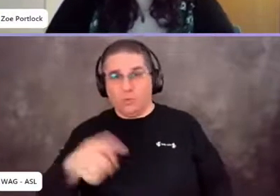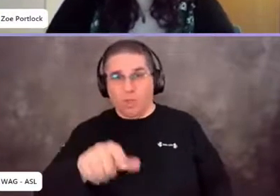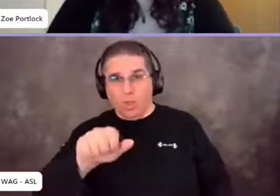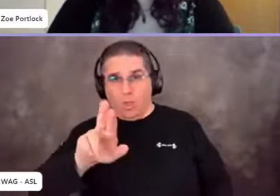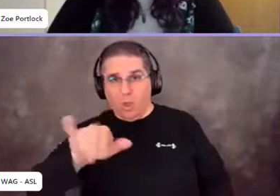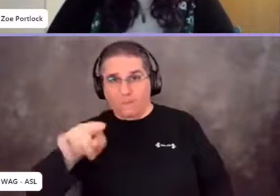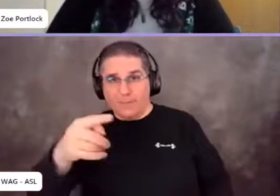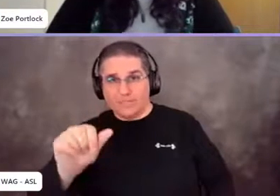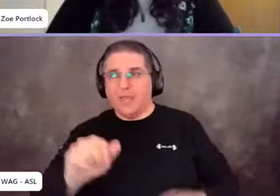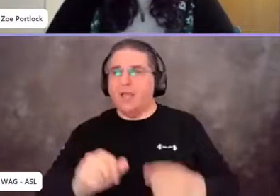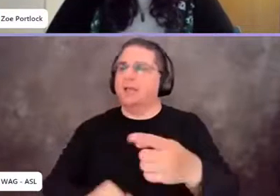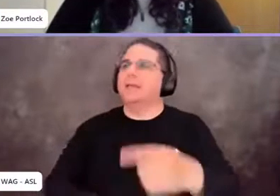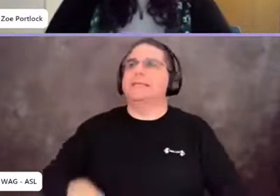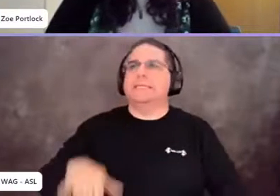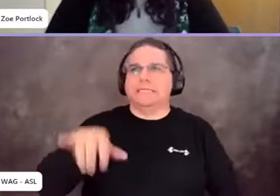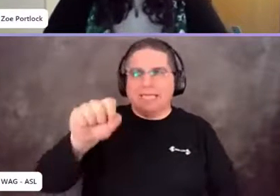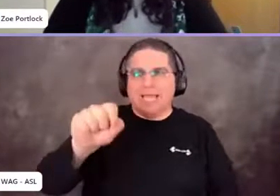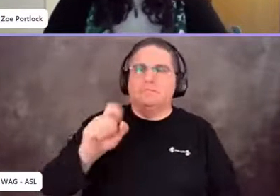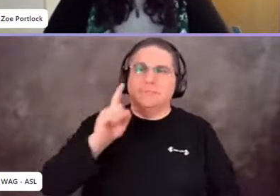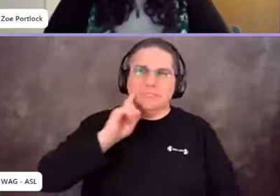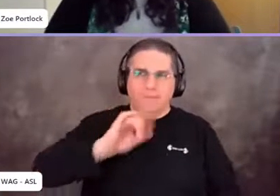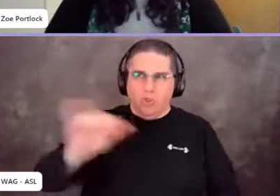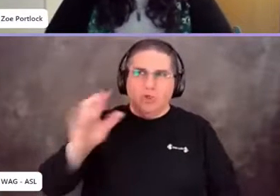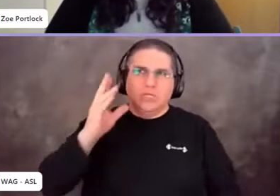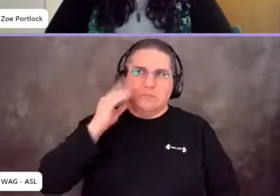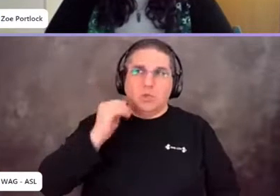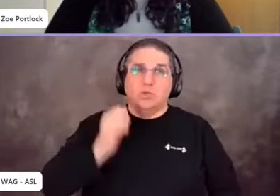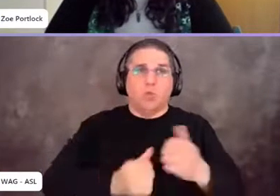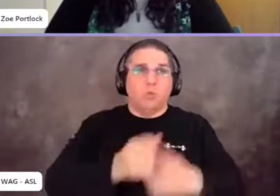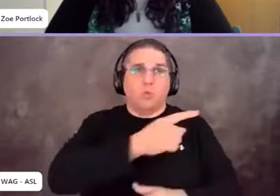them and introduce it. [GREG] Excellent, Arpitha.